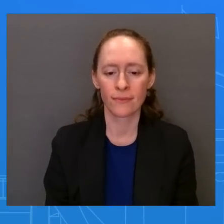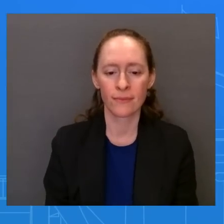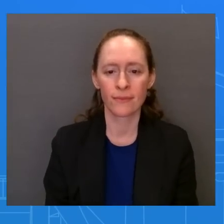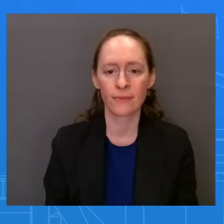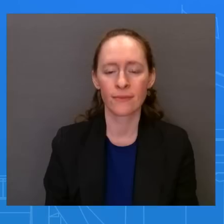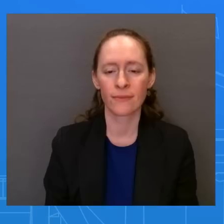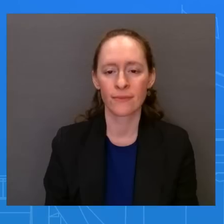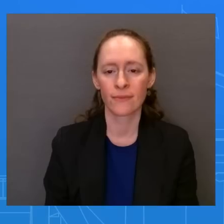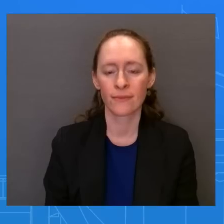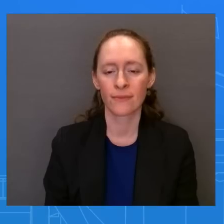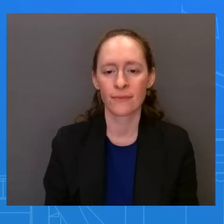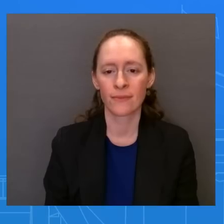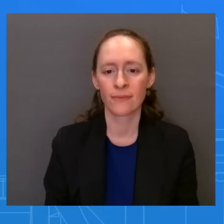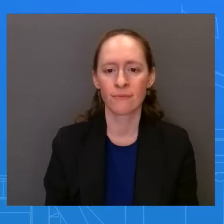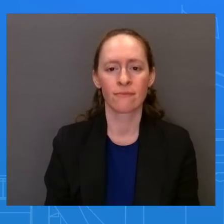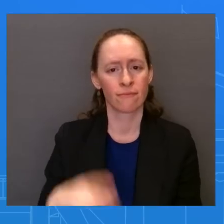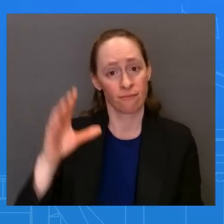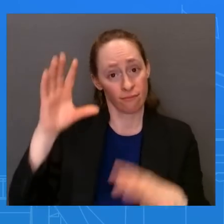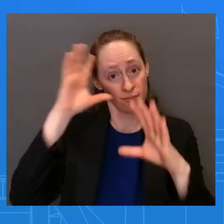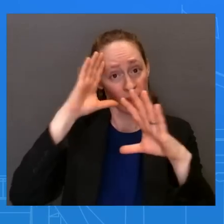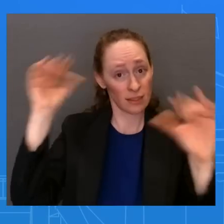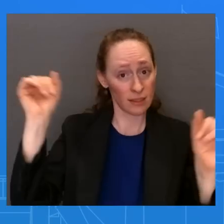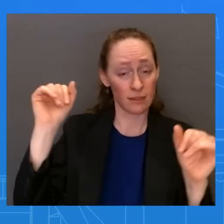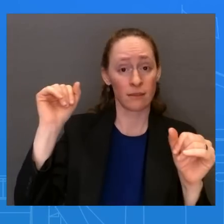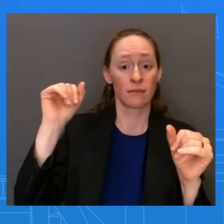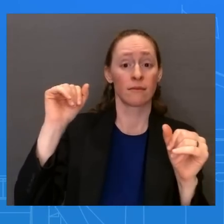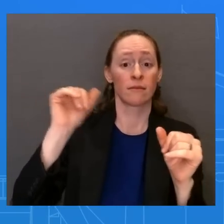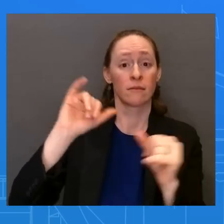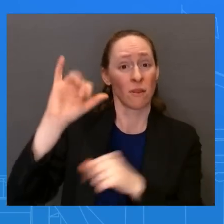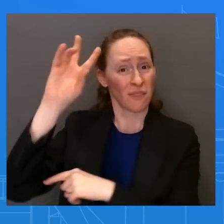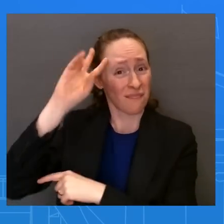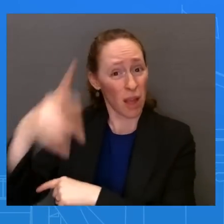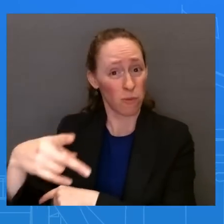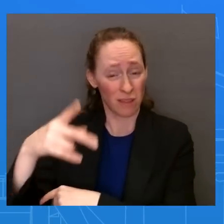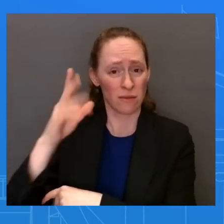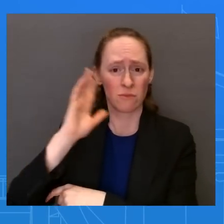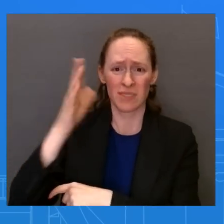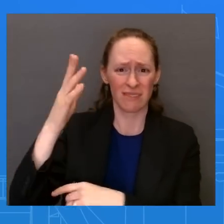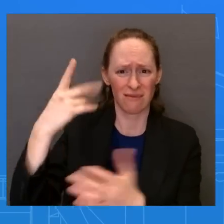for millions of women across the country and, most importantly, the need for Congress